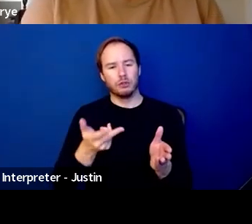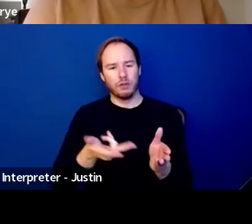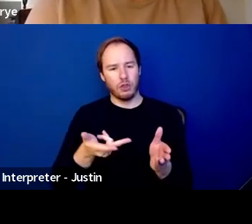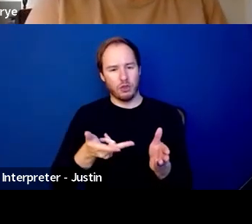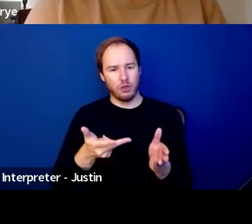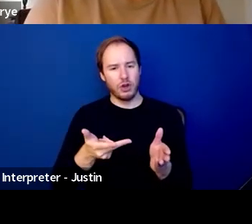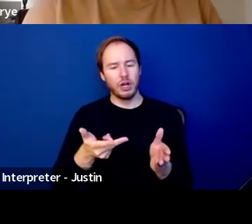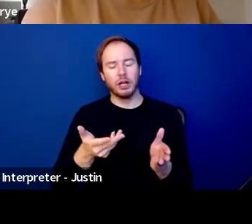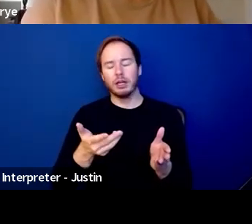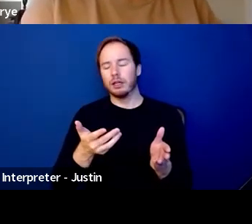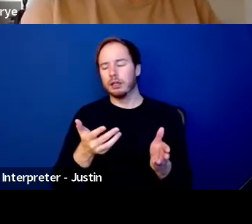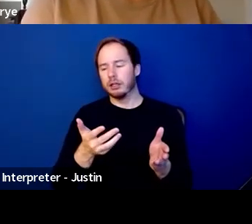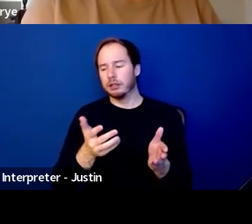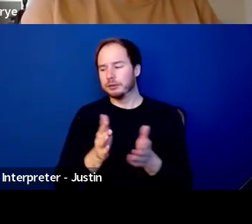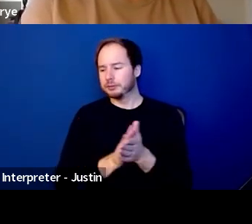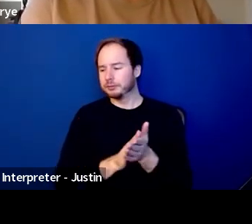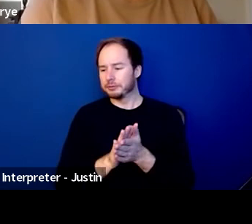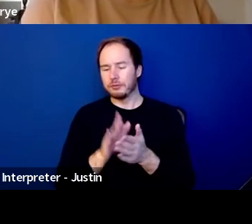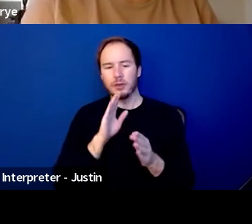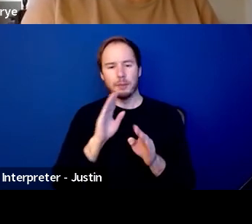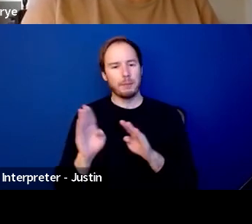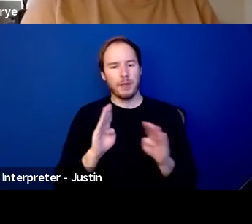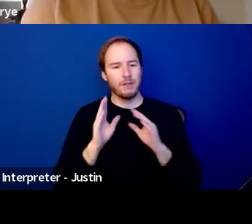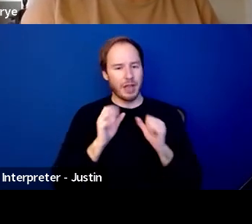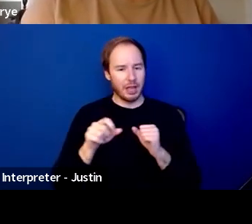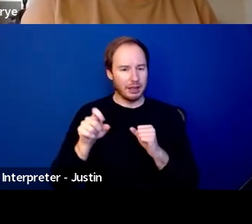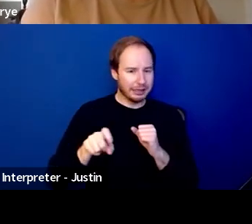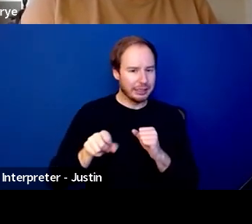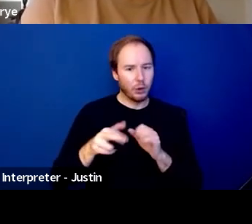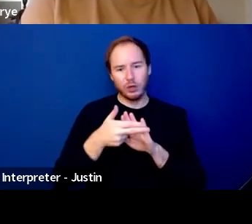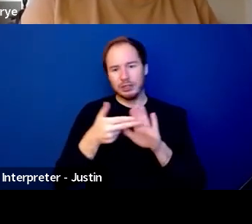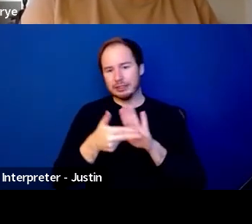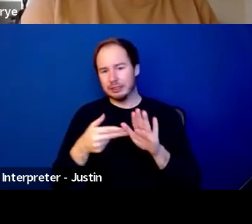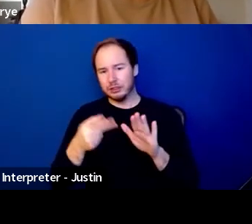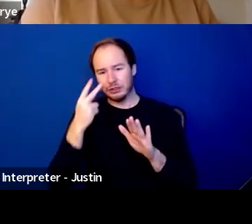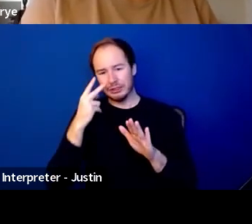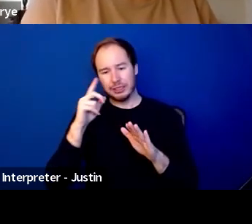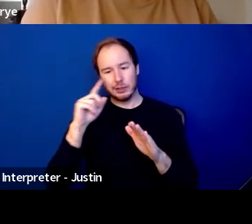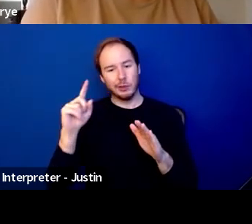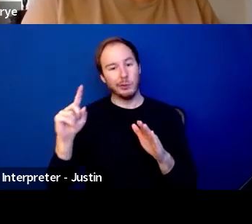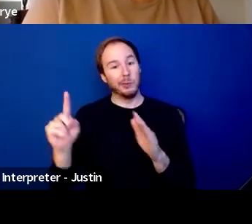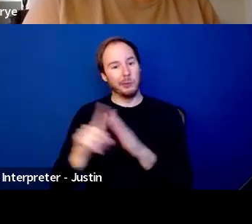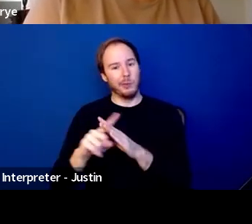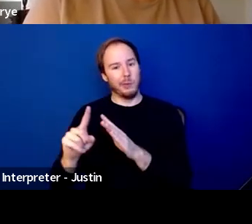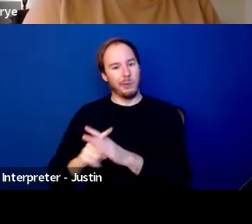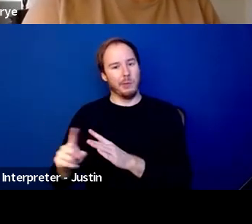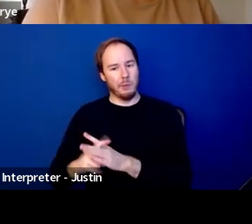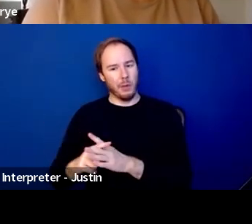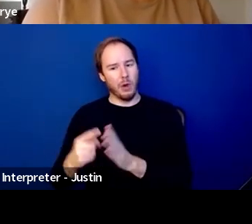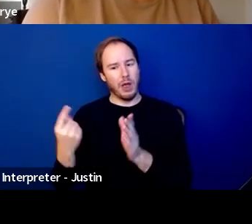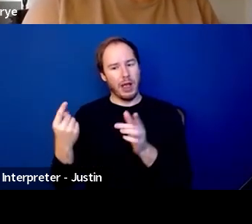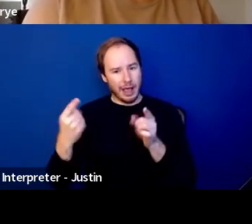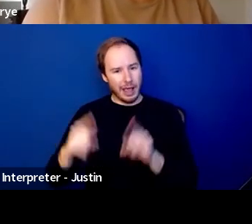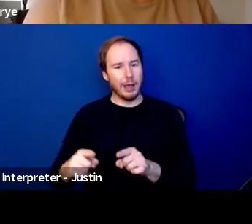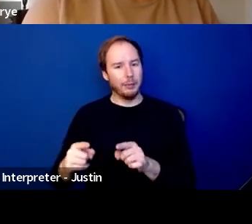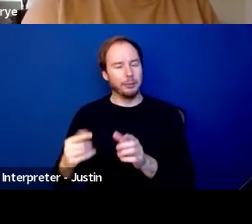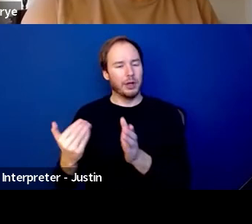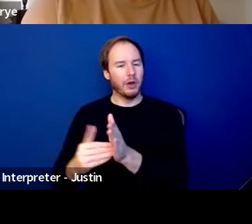some of the behavioral health needs and conditions that you're seeing emerging a lot in the people that you're serving in unsheltered situations?